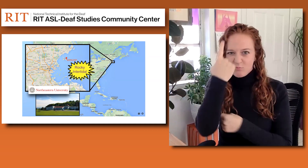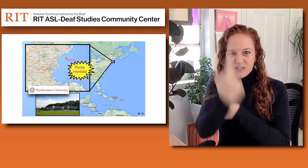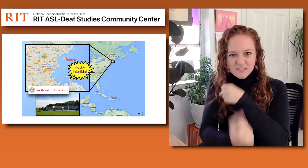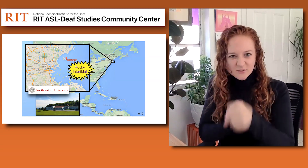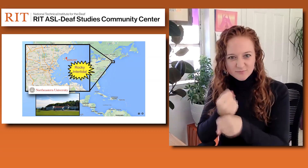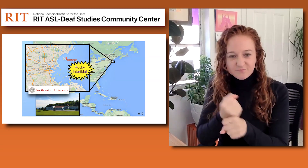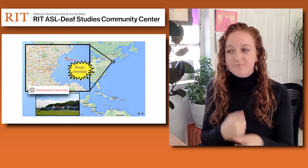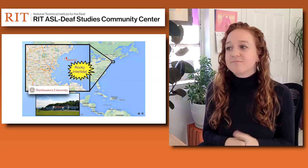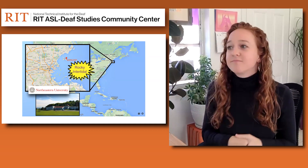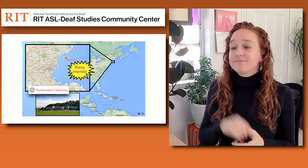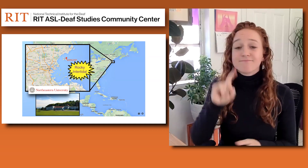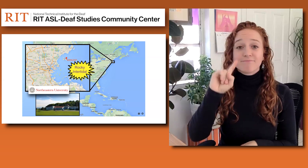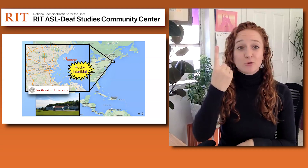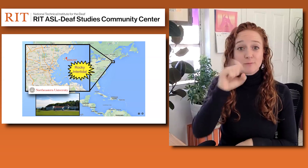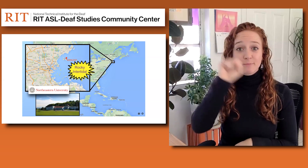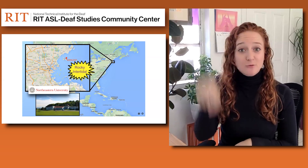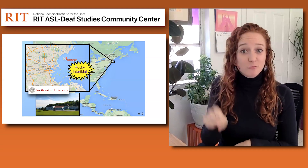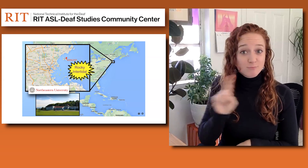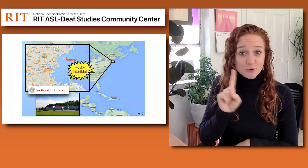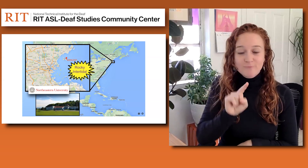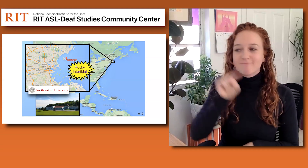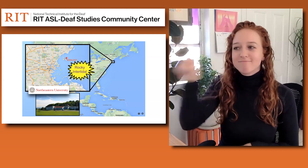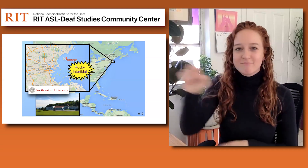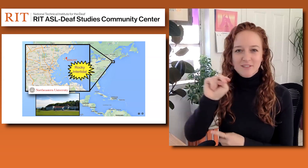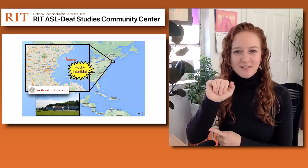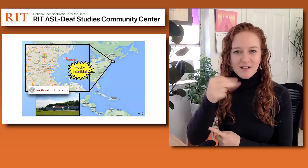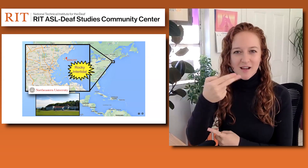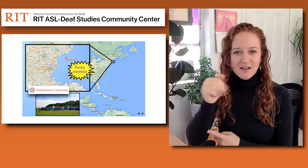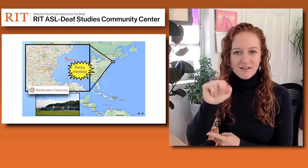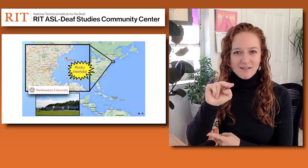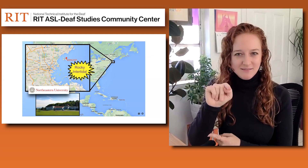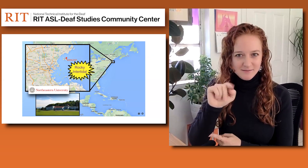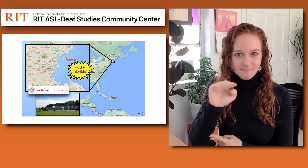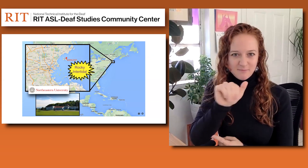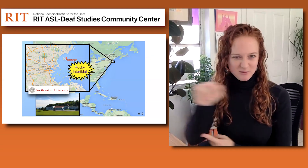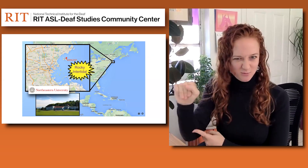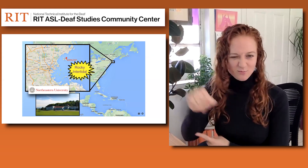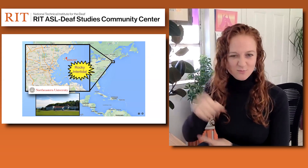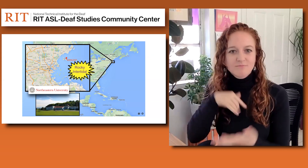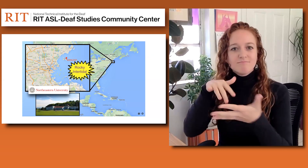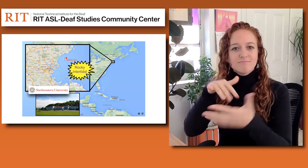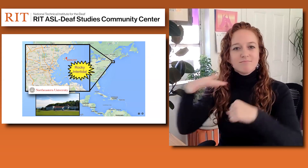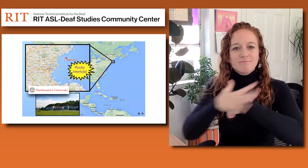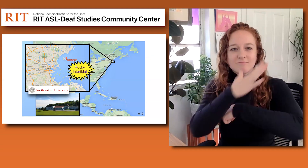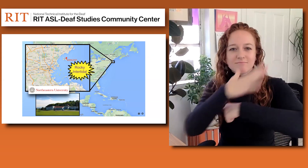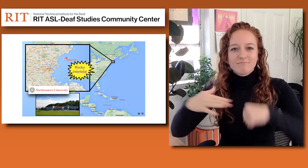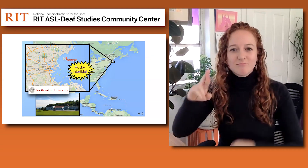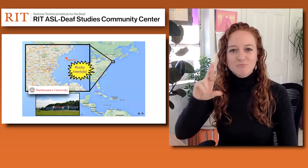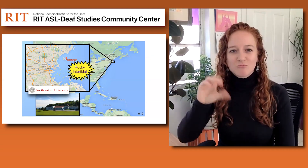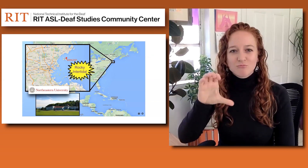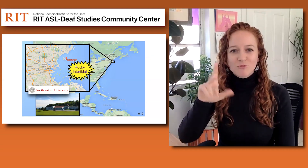There are 15 hearing students, and I was the only deaf. The first semester, we went to Massachusetts,